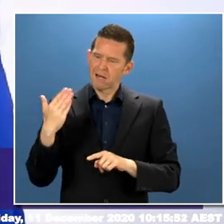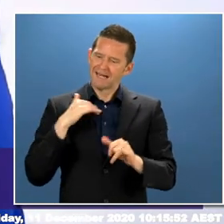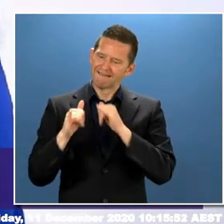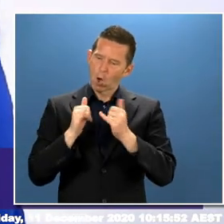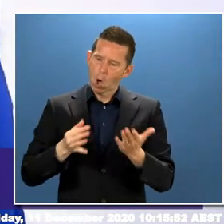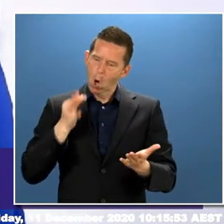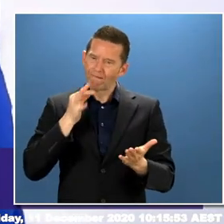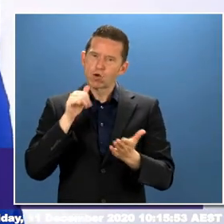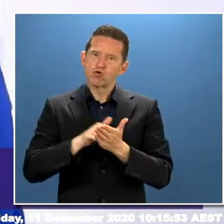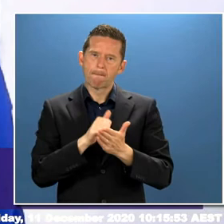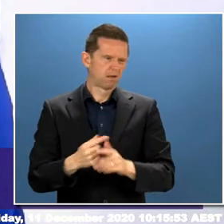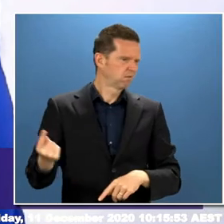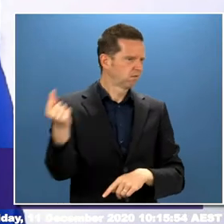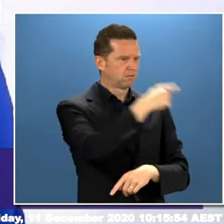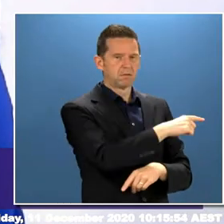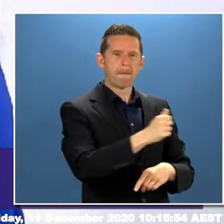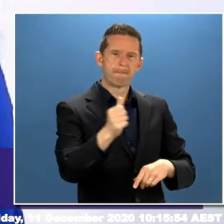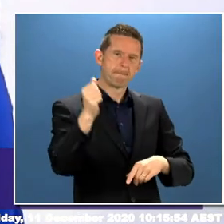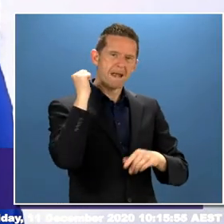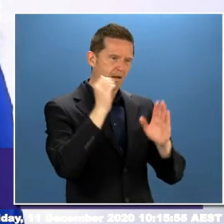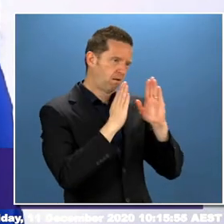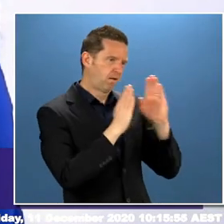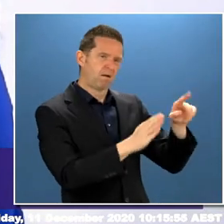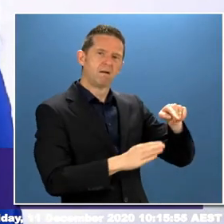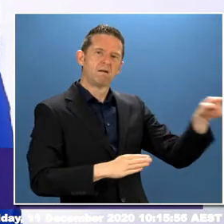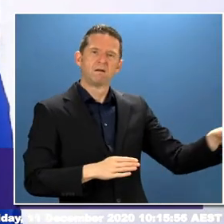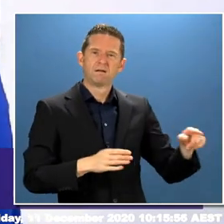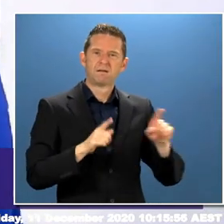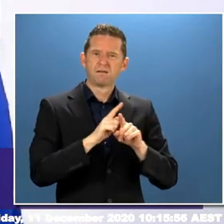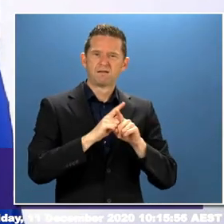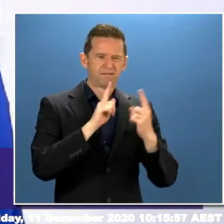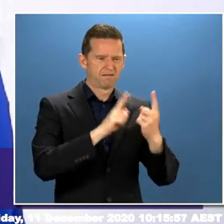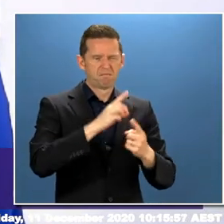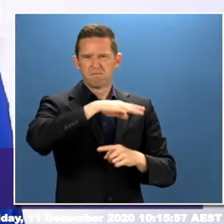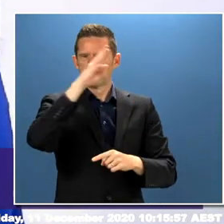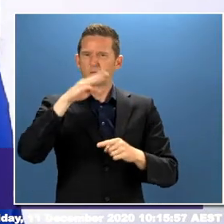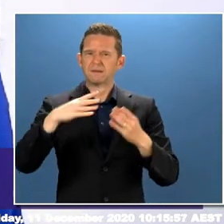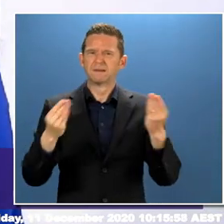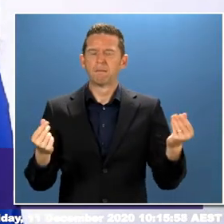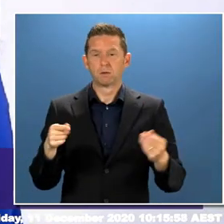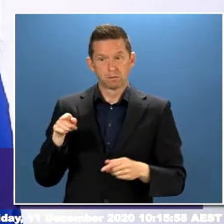down the road, we'll do it in the back of the local fast-food shop", is that discrimination?